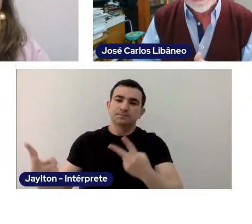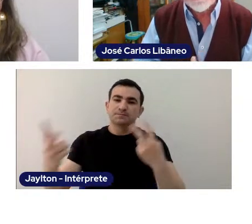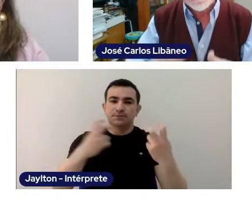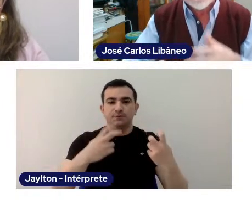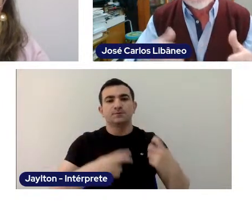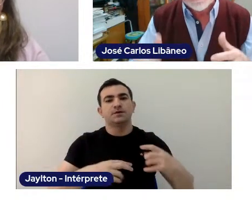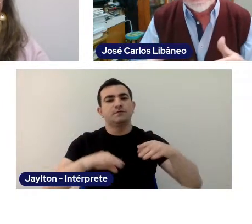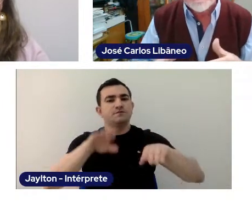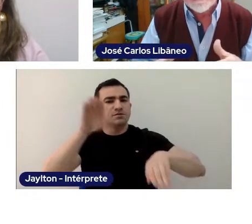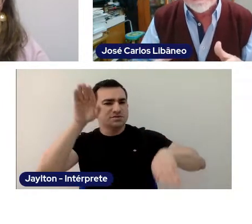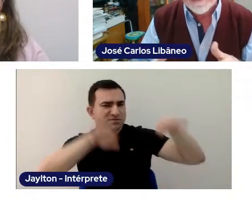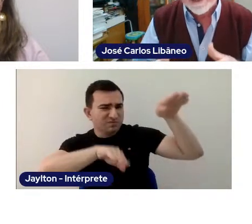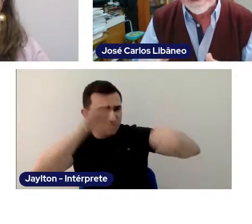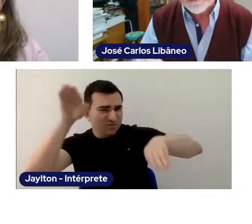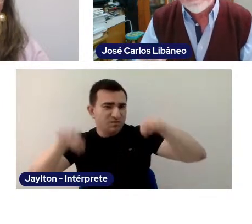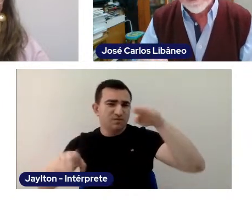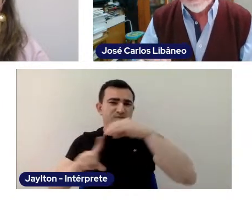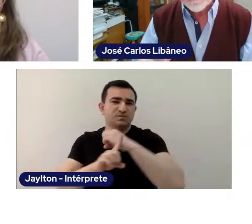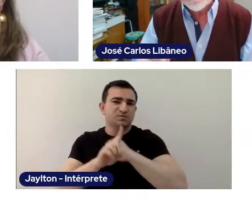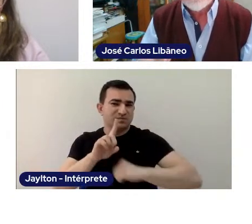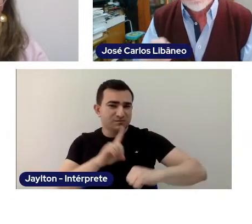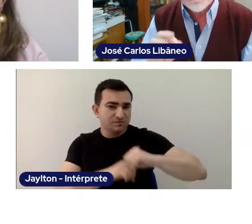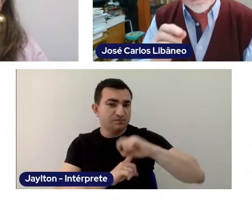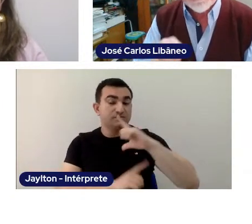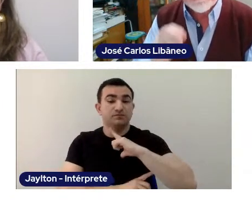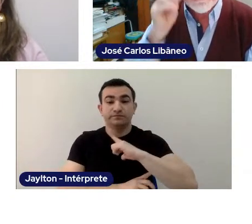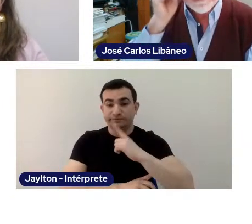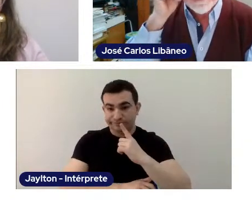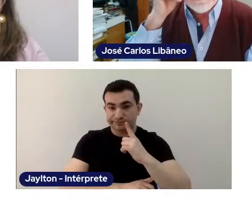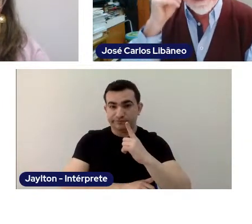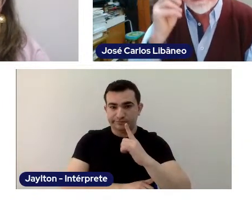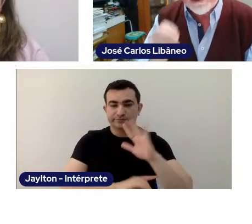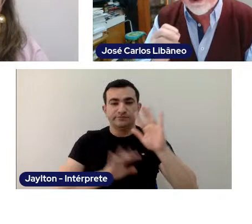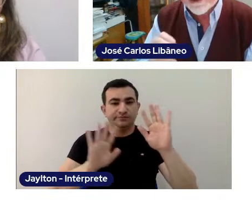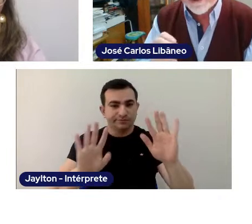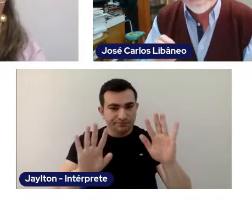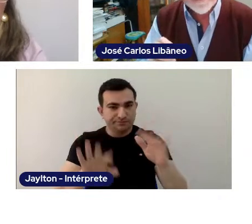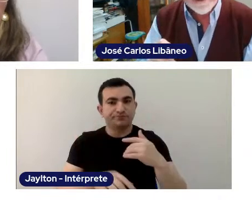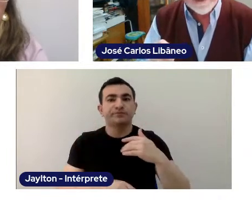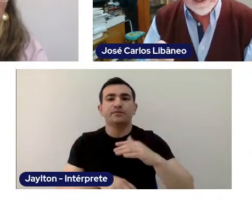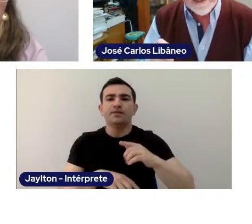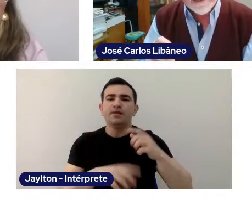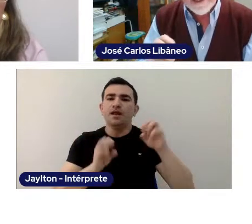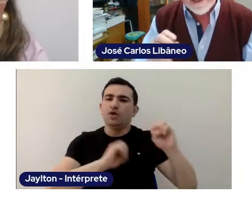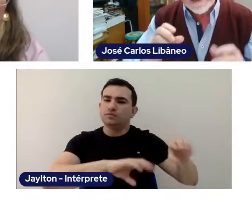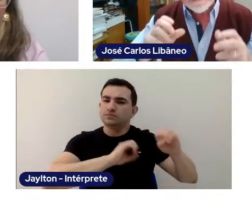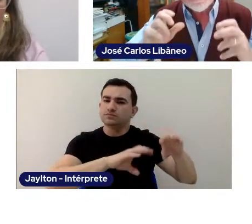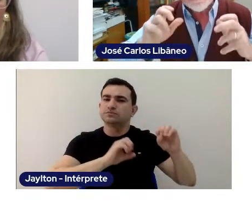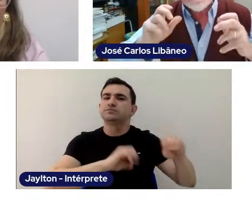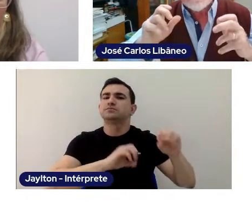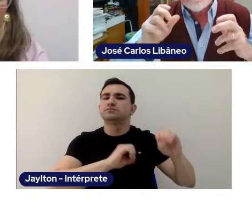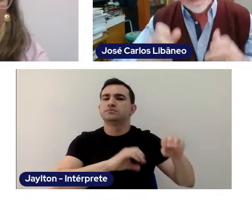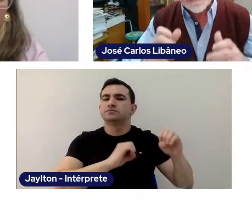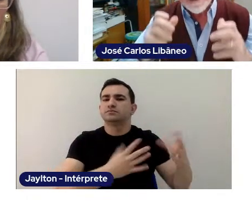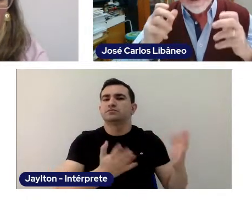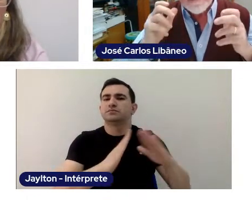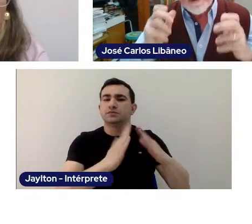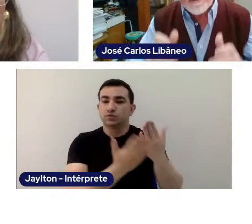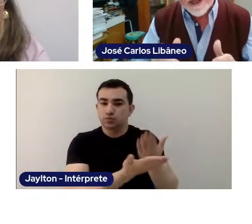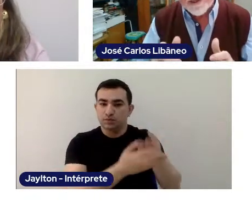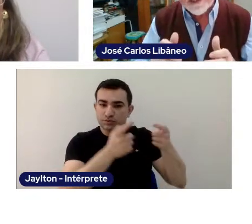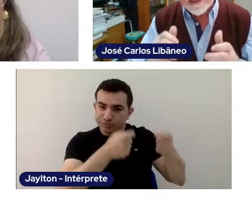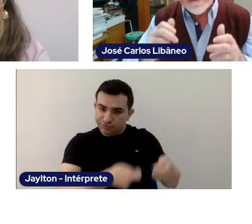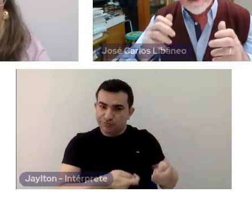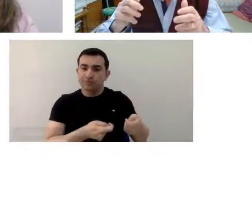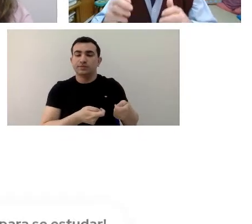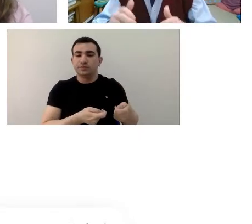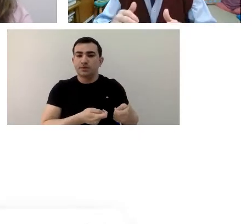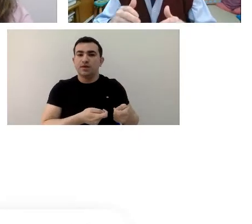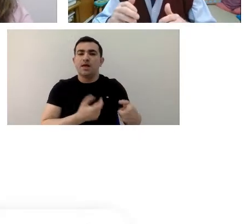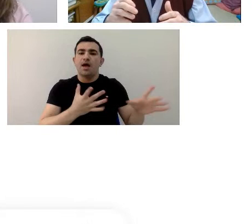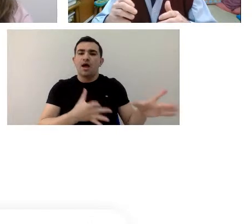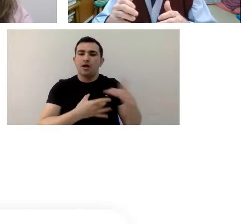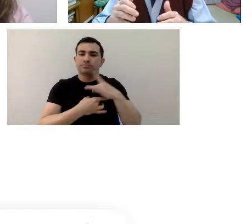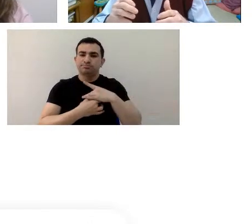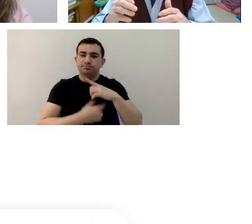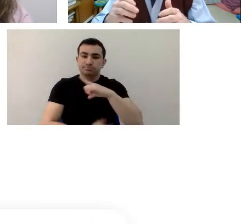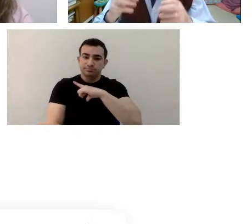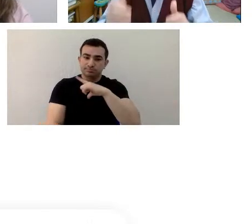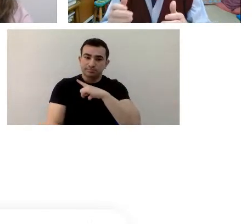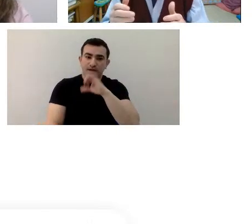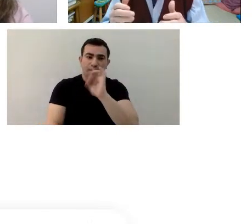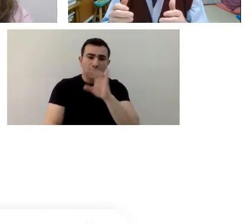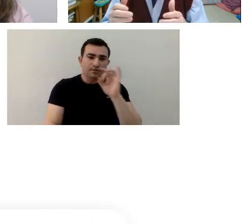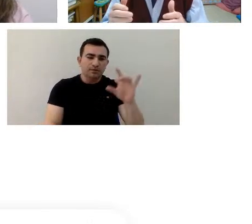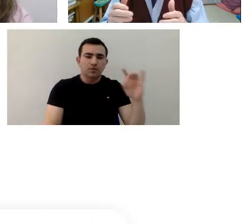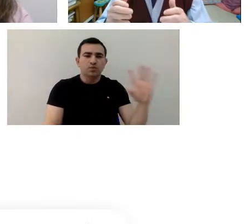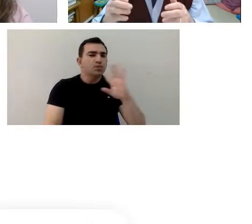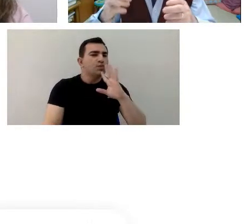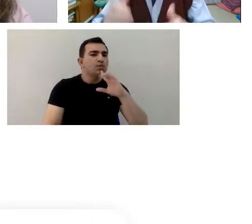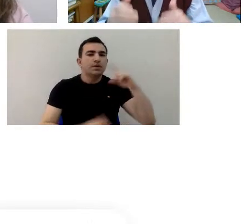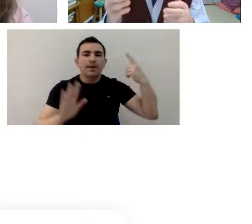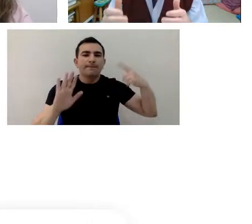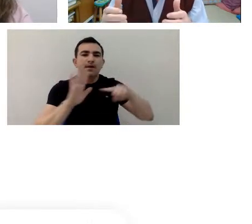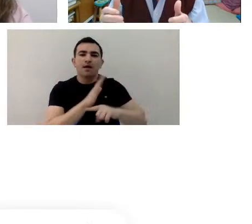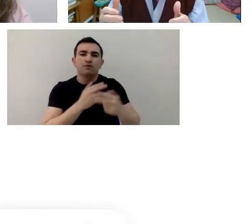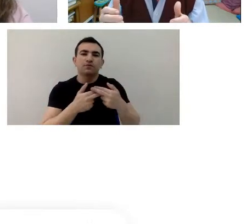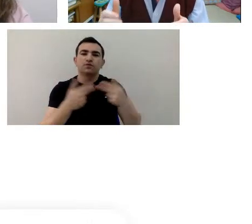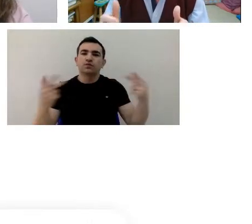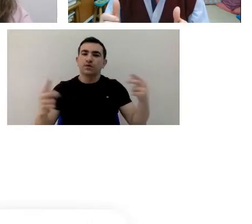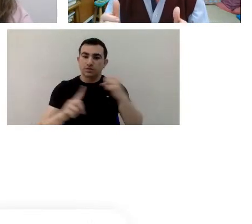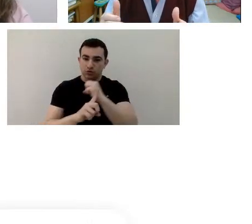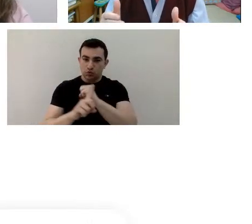I would like to get into more detail: an eduation that is fairer is that which, by apropriating the knowledge that is socially constructed,